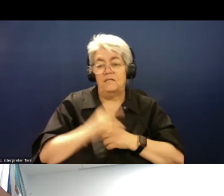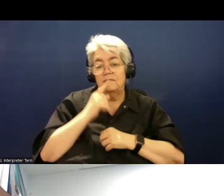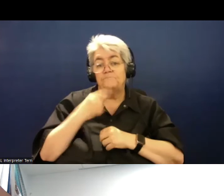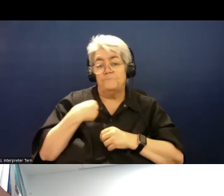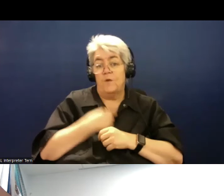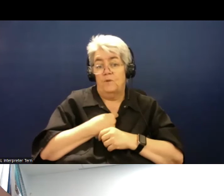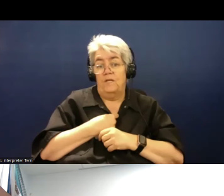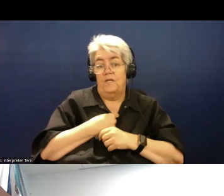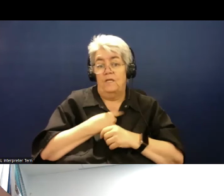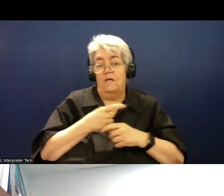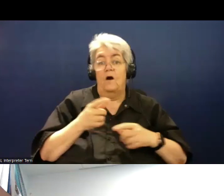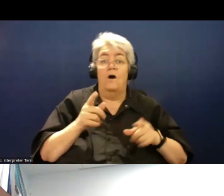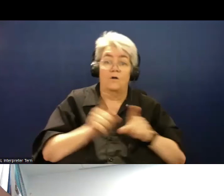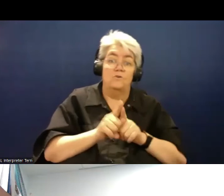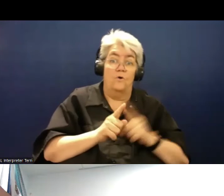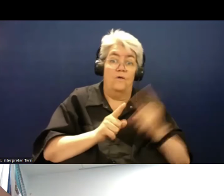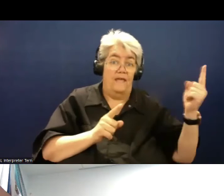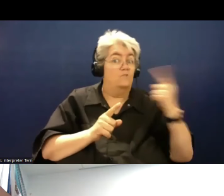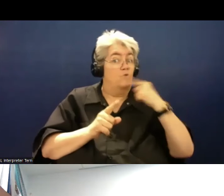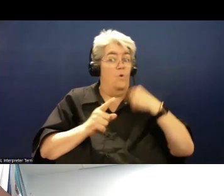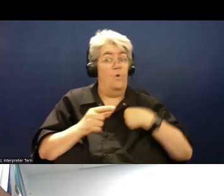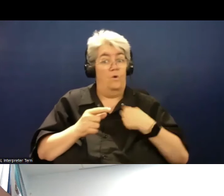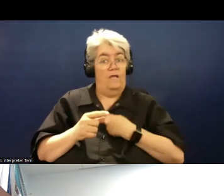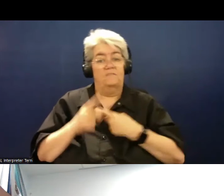WE HAVE ALSO BEEN DIRECTED TO HAVE ALL OF THE DELIVERABLES OF